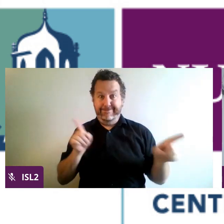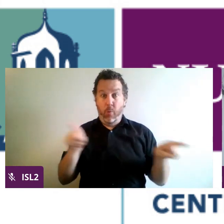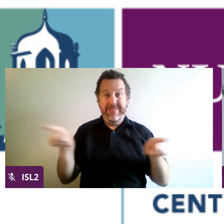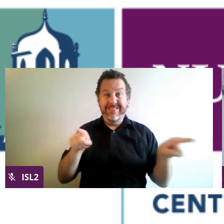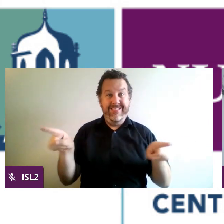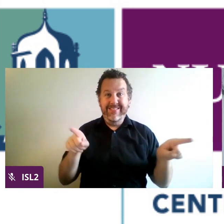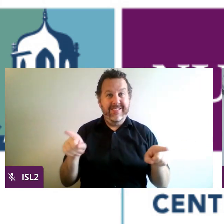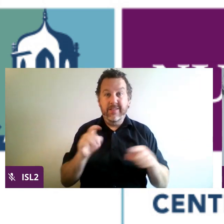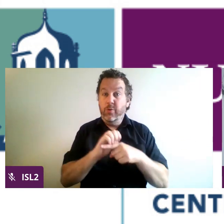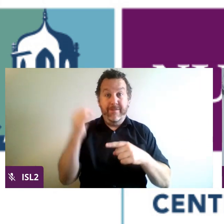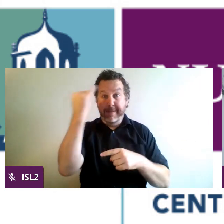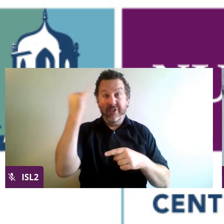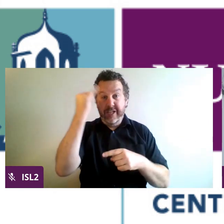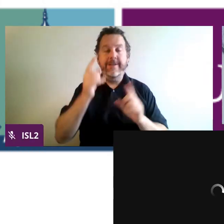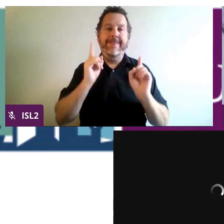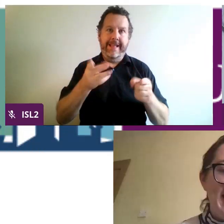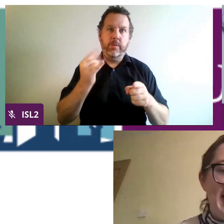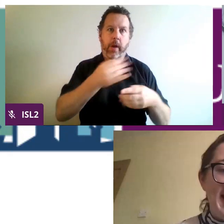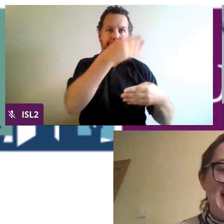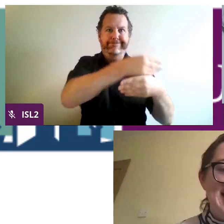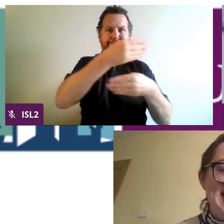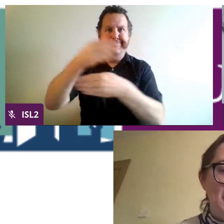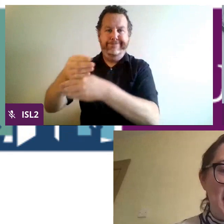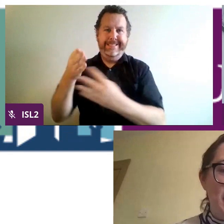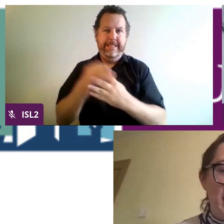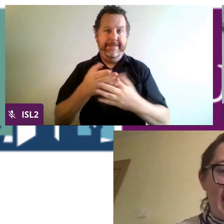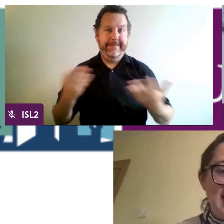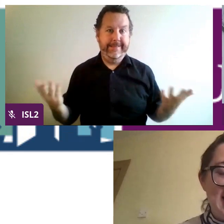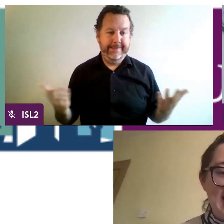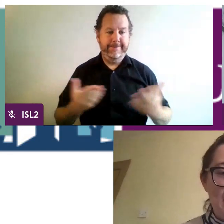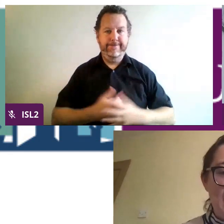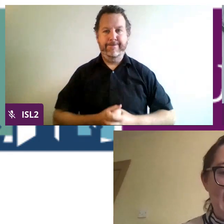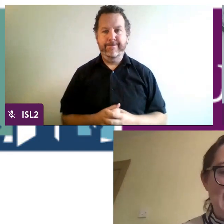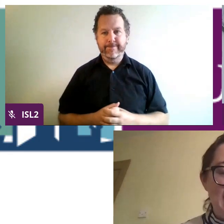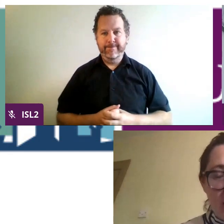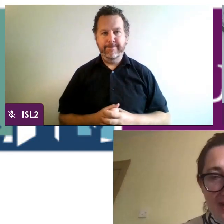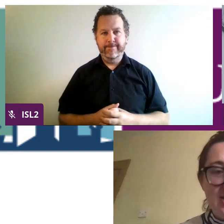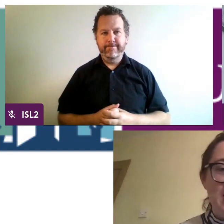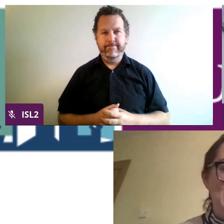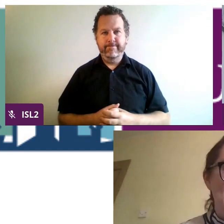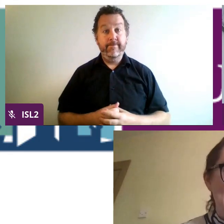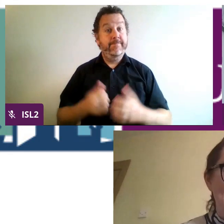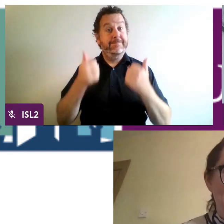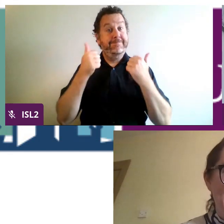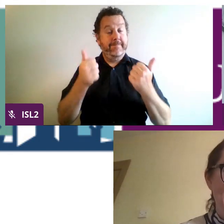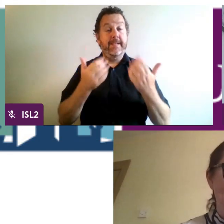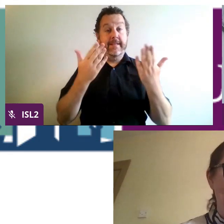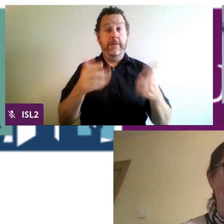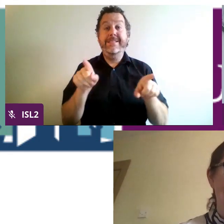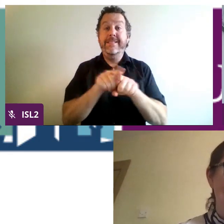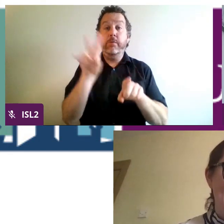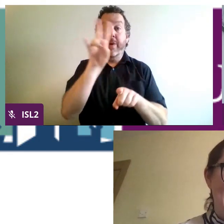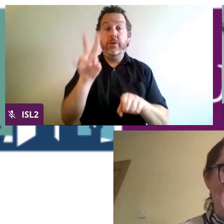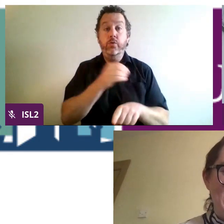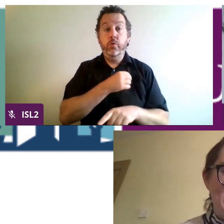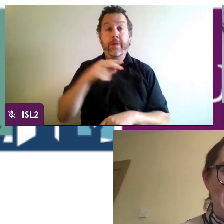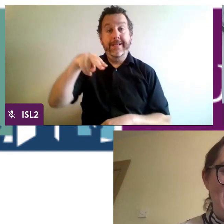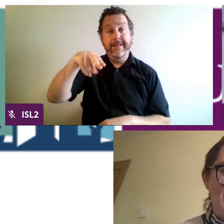Thanks, I will ask the same question to macro Nidhi. Thank you so much.